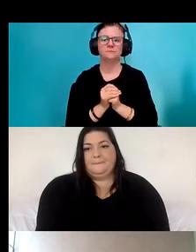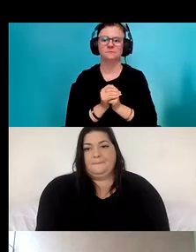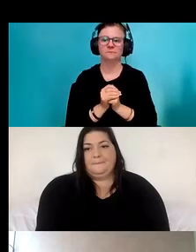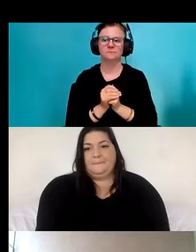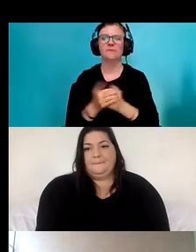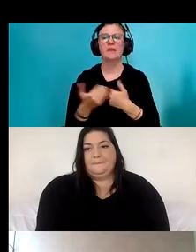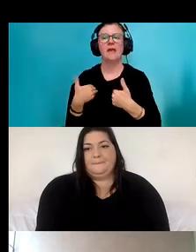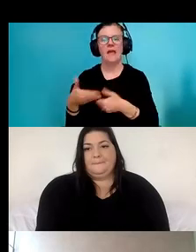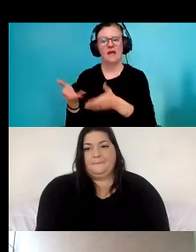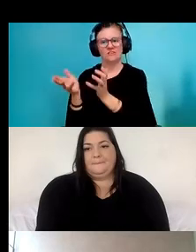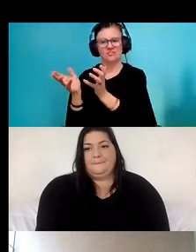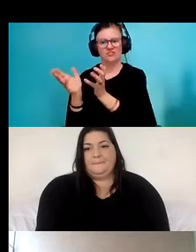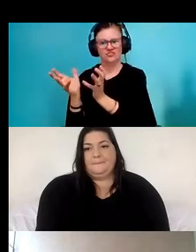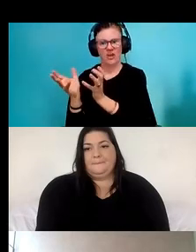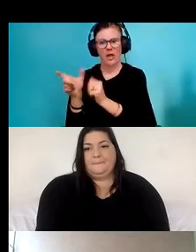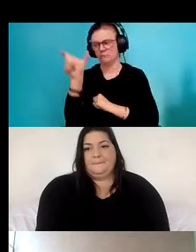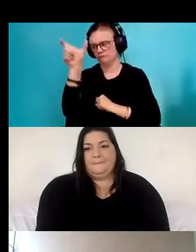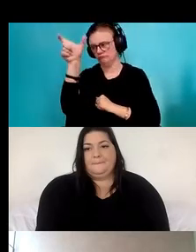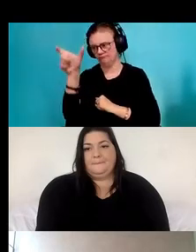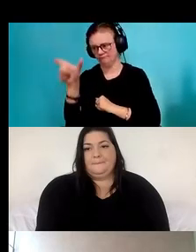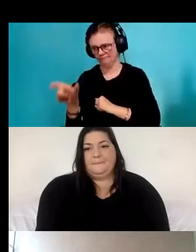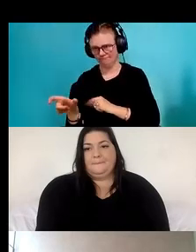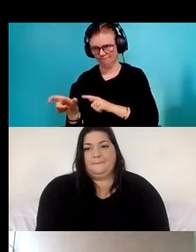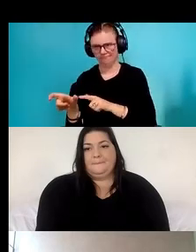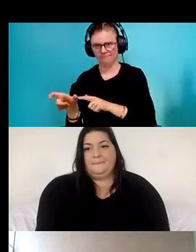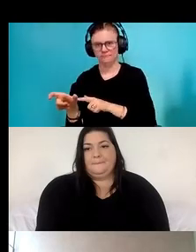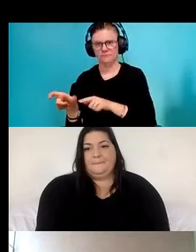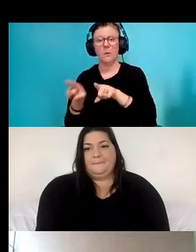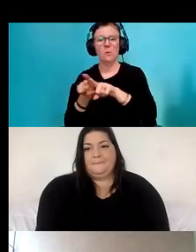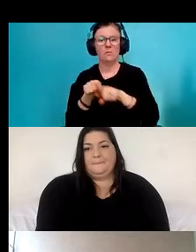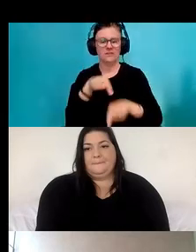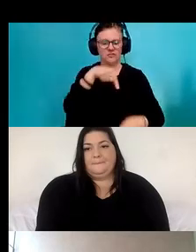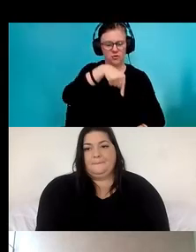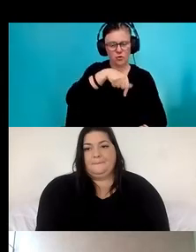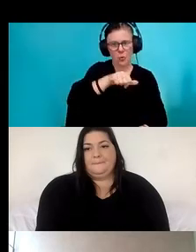pod on the side of your screen and separately, a Q&A pod.